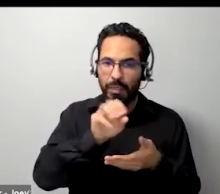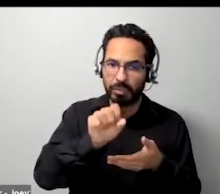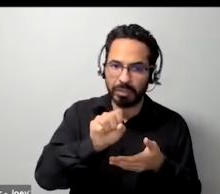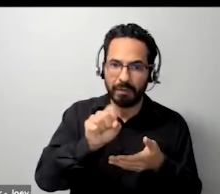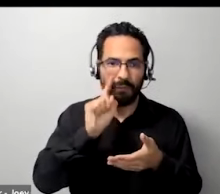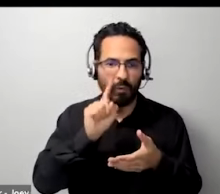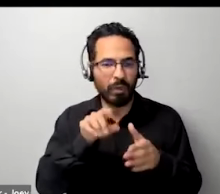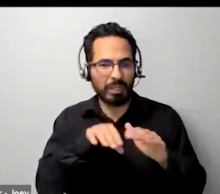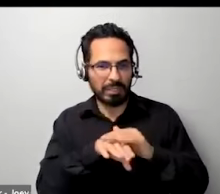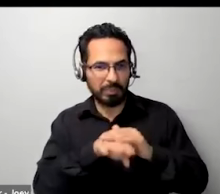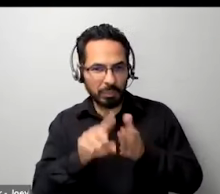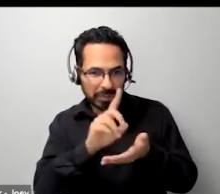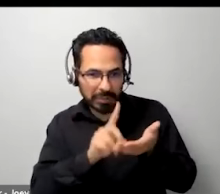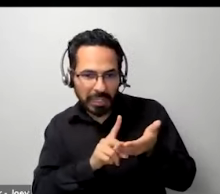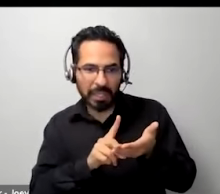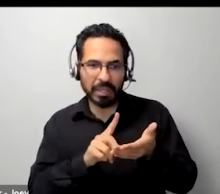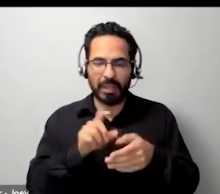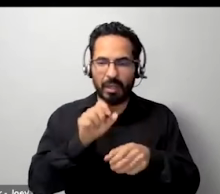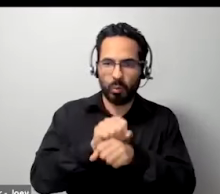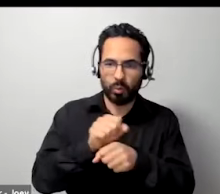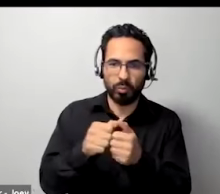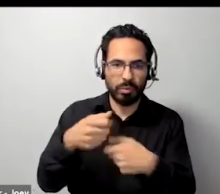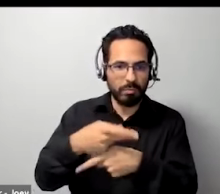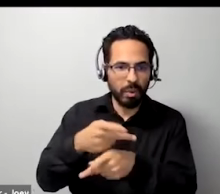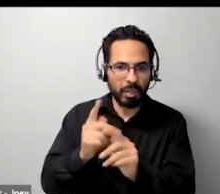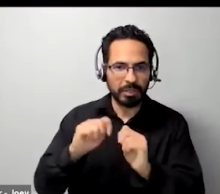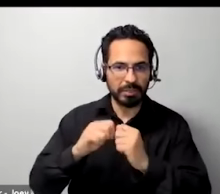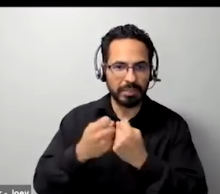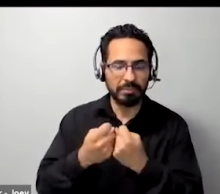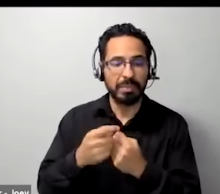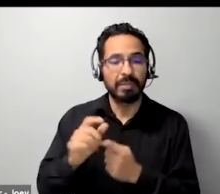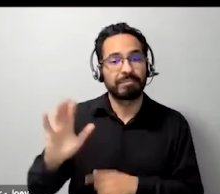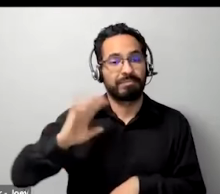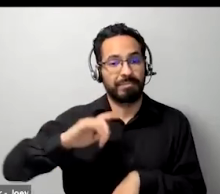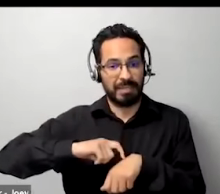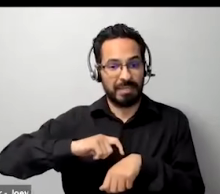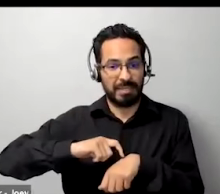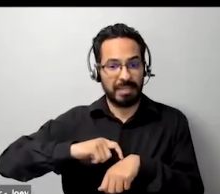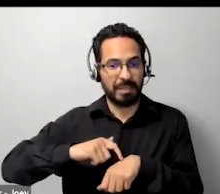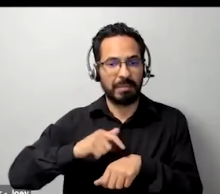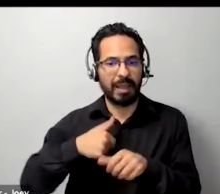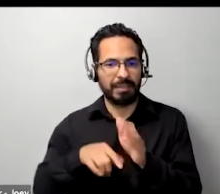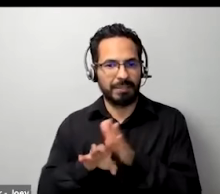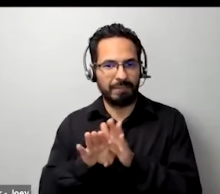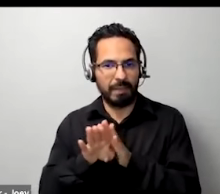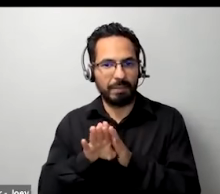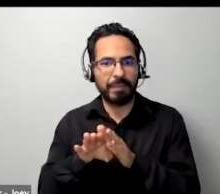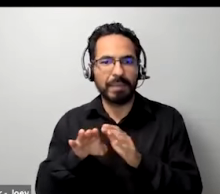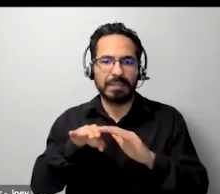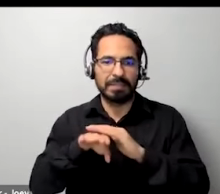I worked on product teams. I developed, at that time, the accessibility standard that was used at Microsoft.